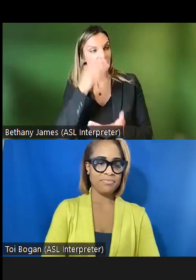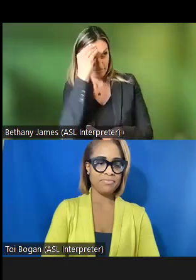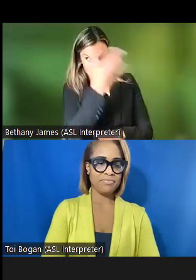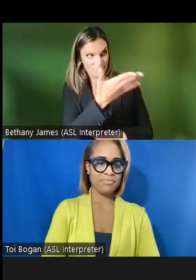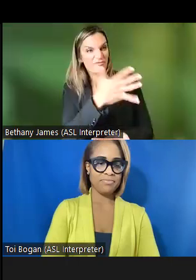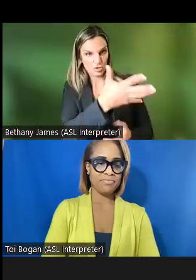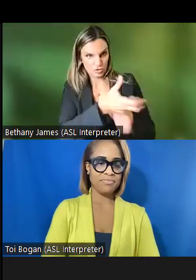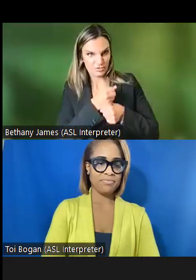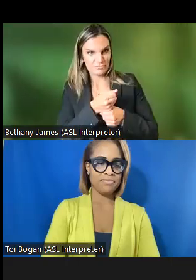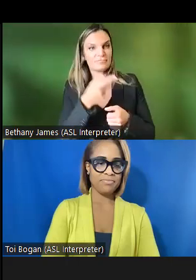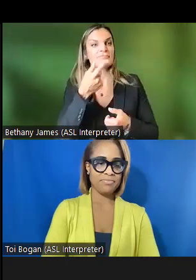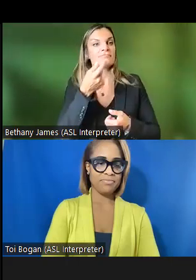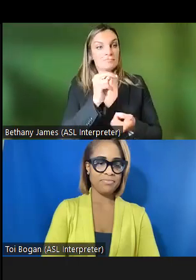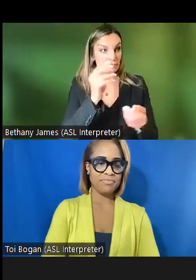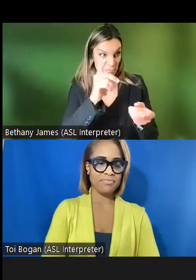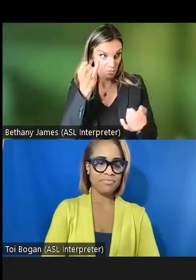and then make sure what they're asking for.